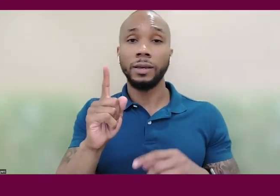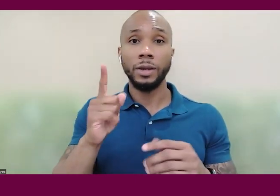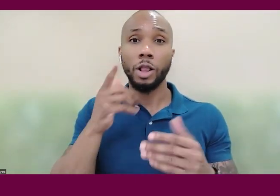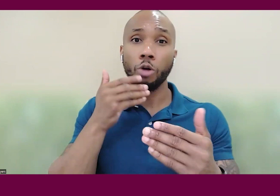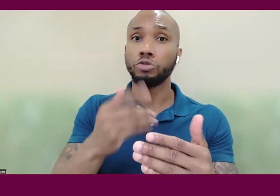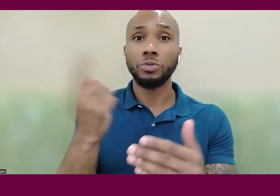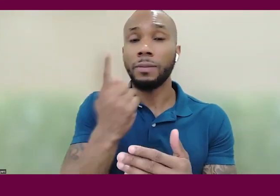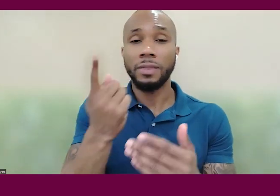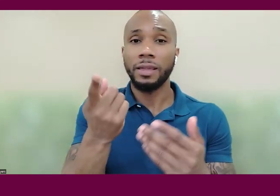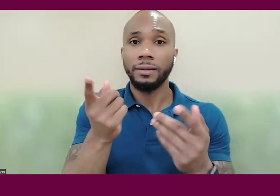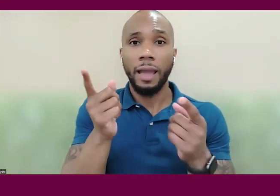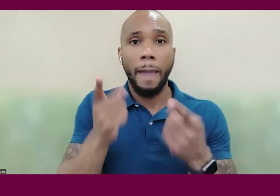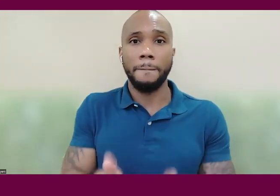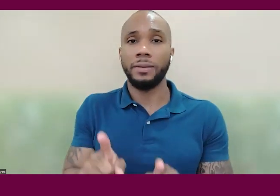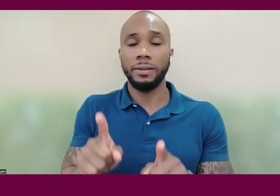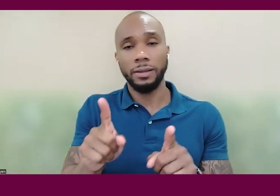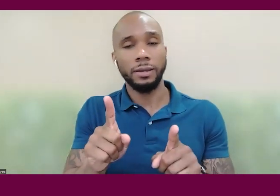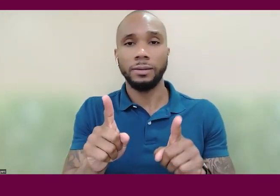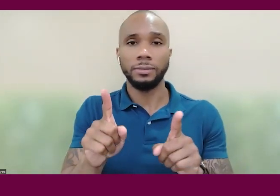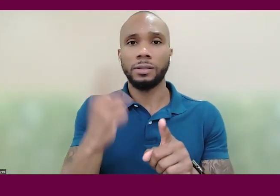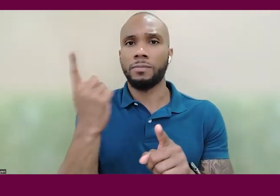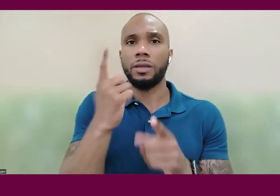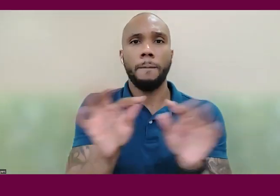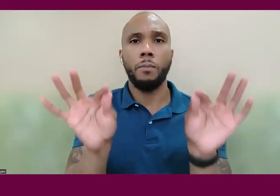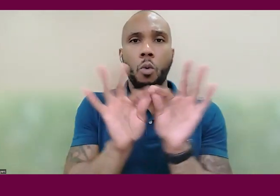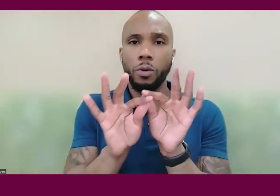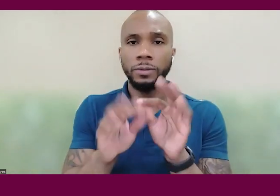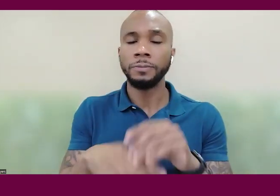of something really important.